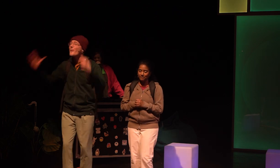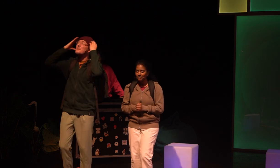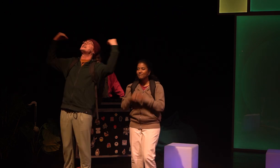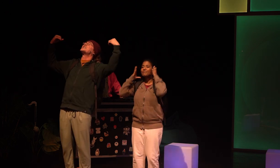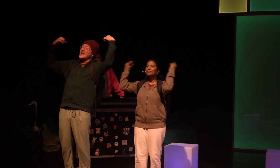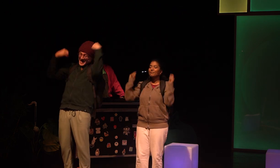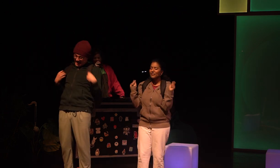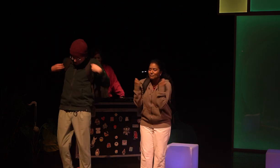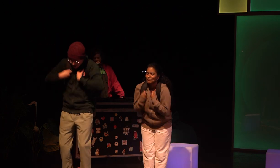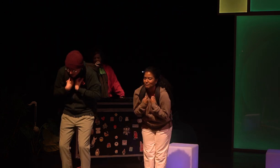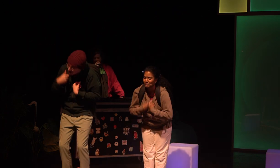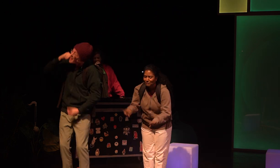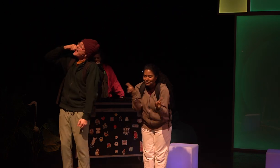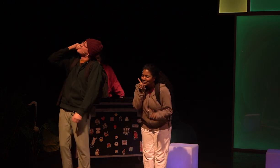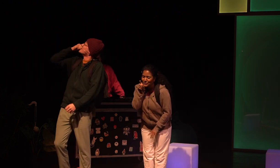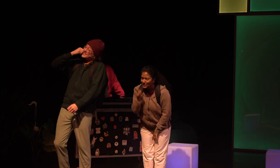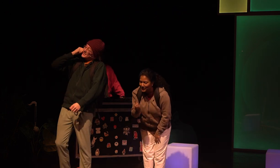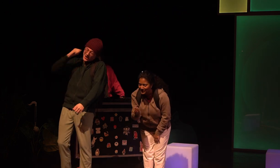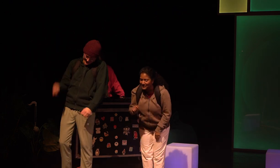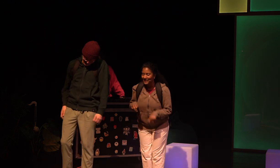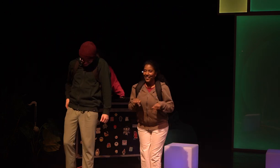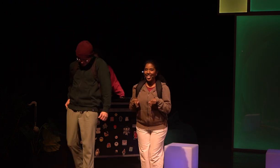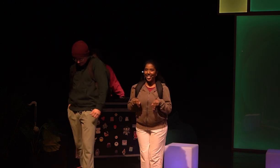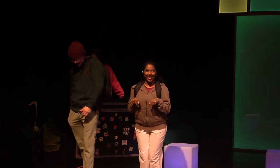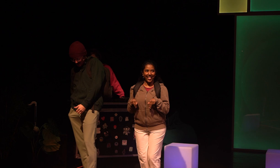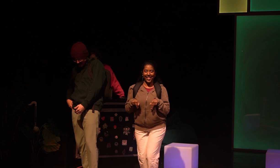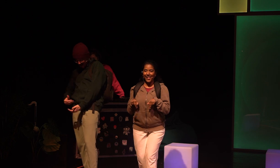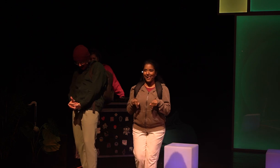big green ears, a brown robe, and the cutest expression.